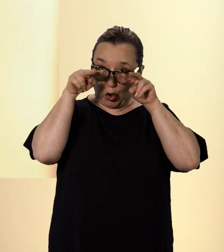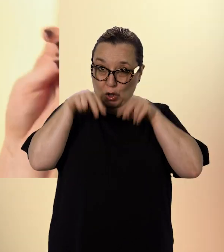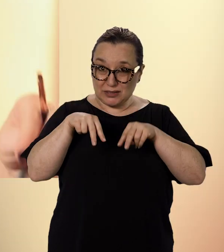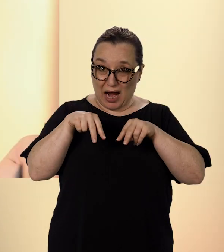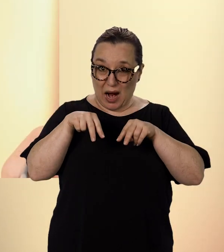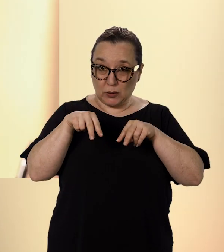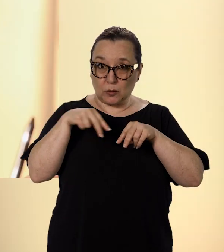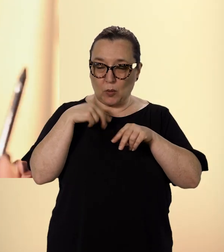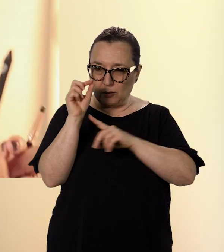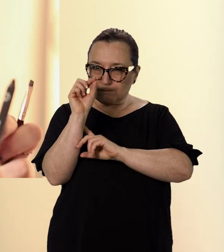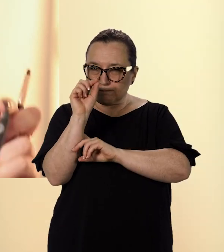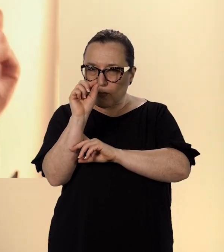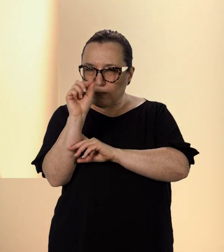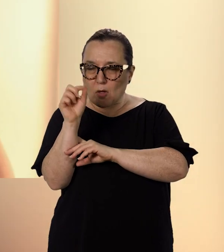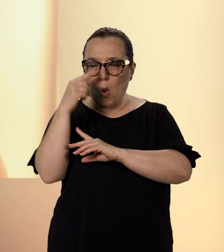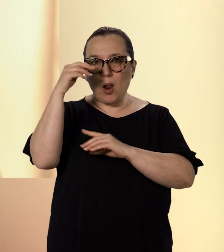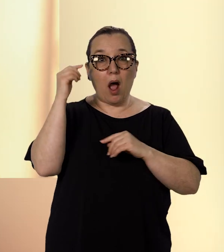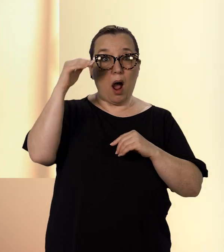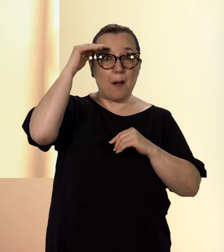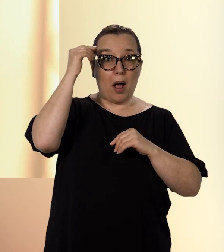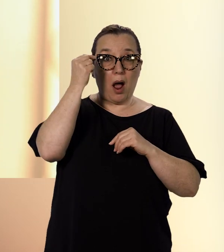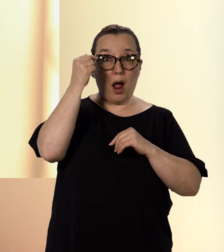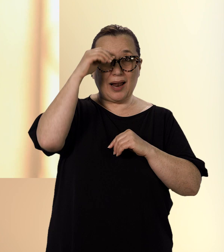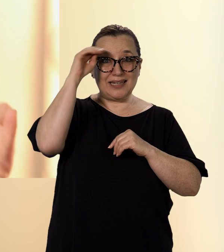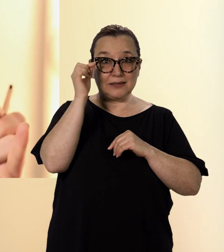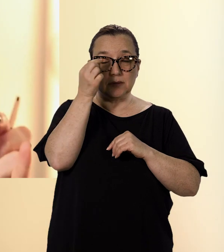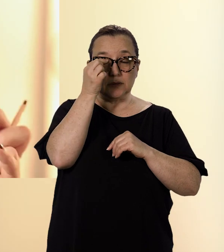to get you to do is look down, but I'm going to apply this on what we call the upper lid.